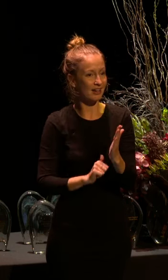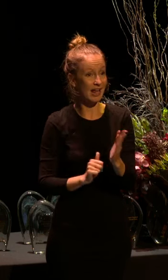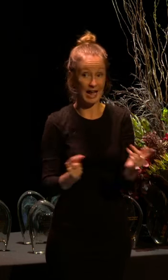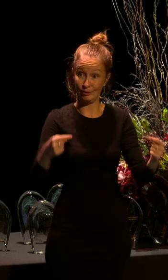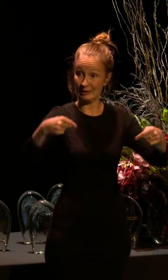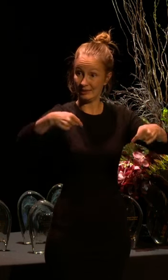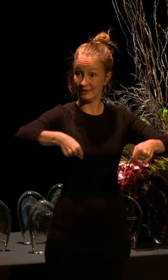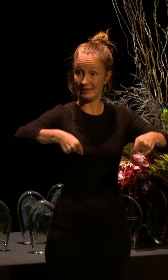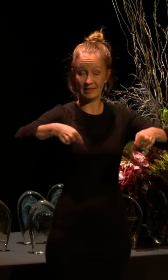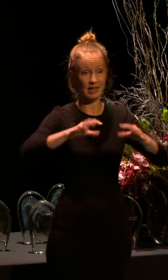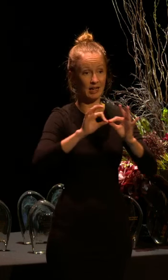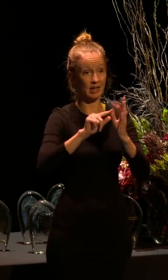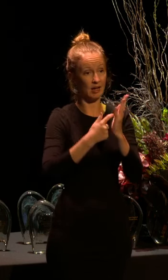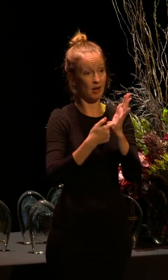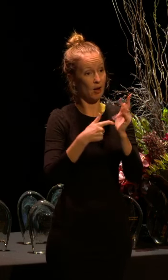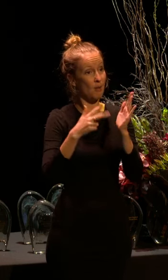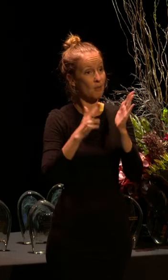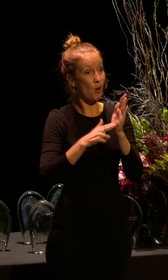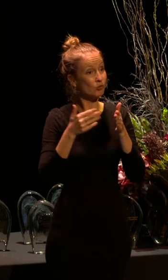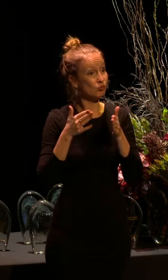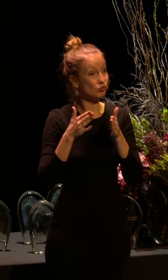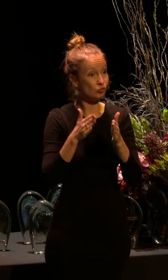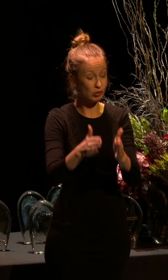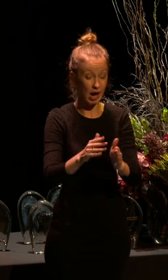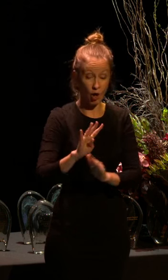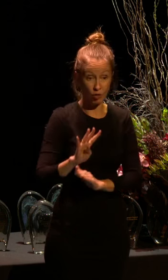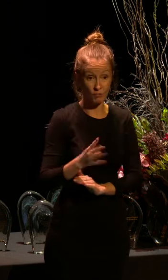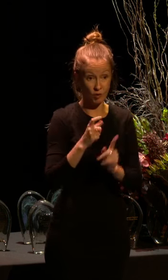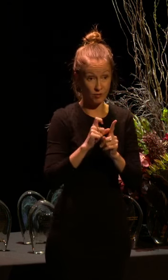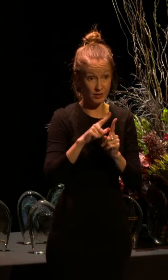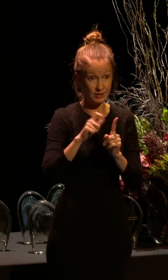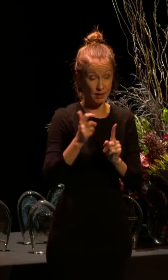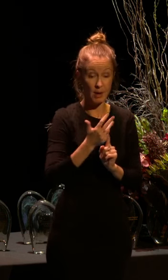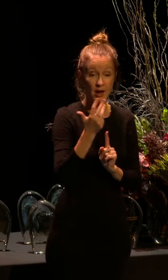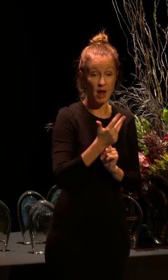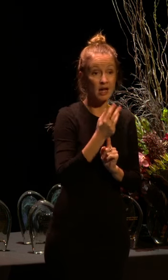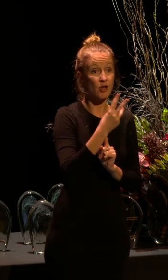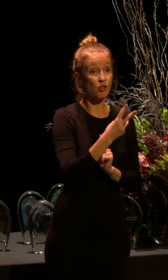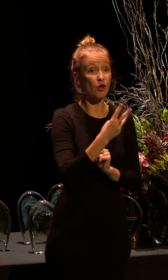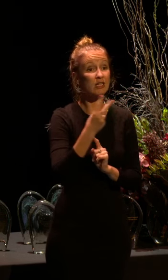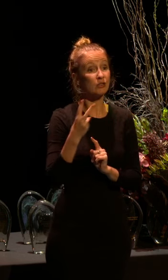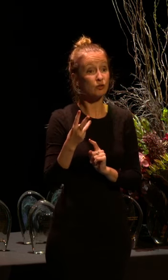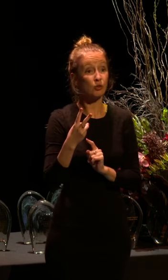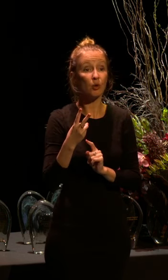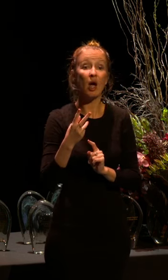that, on the 14th of December 1932, he wrote 'Eternity' for the very first time.